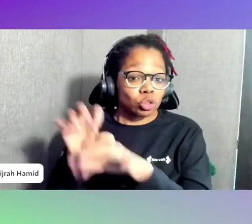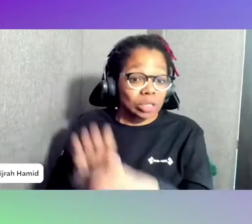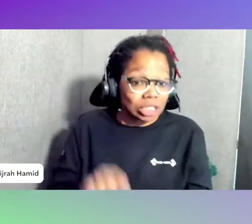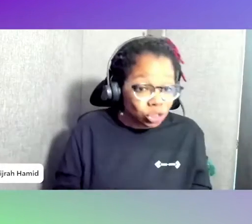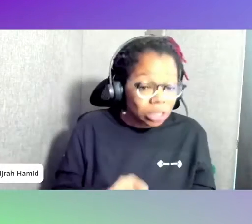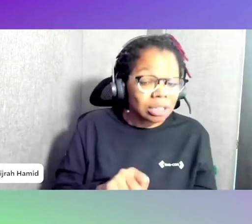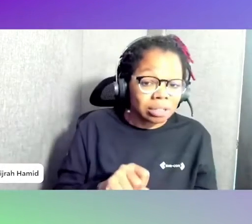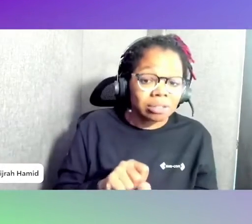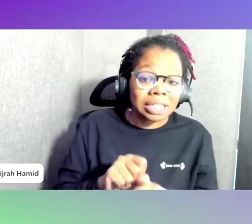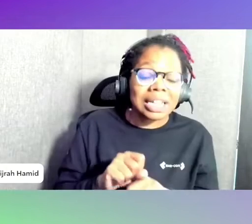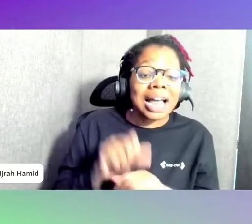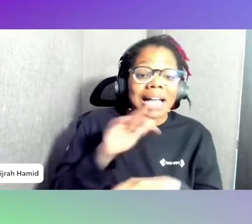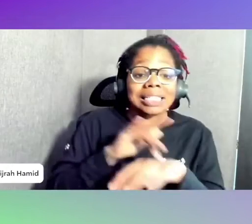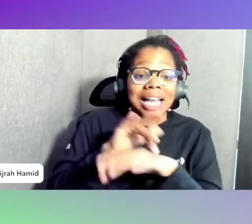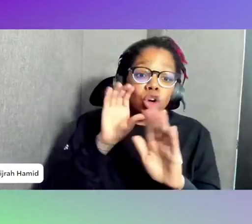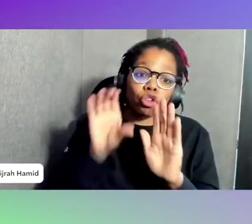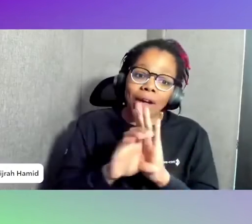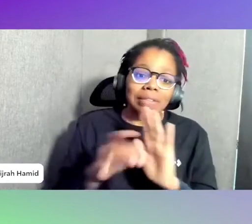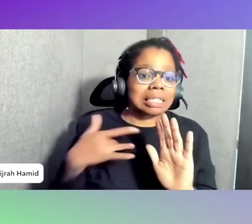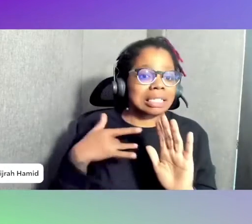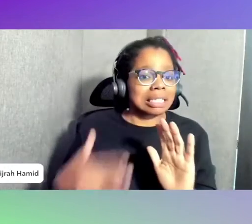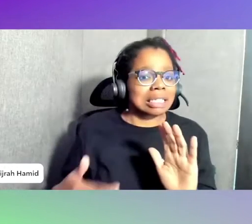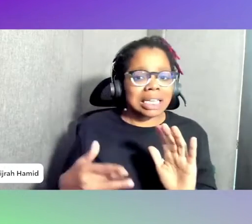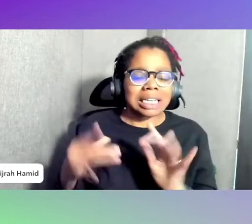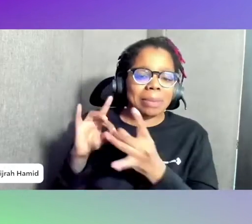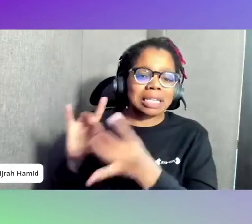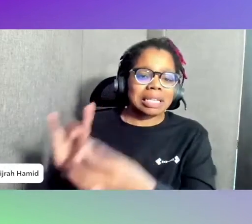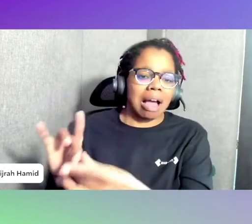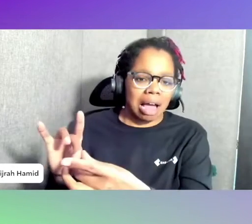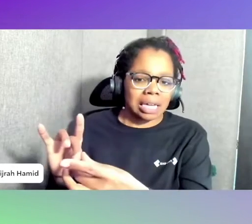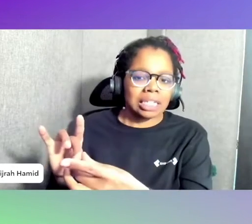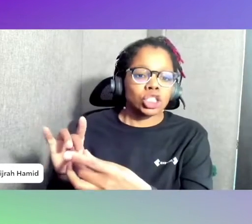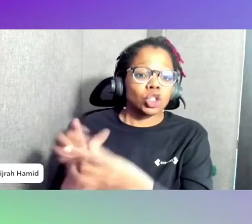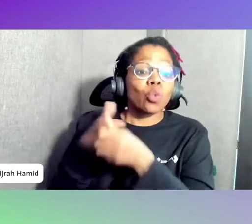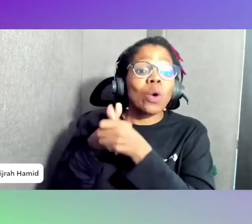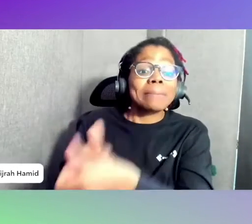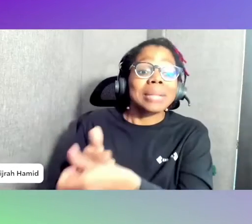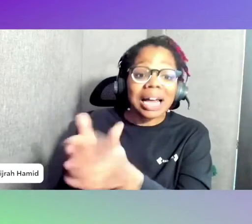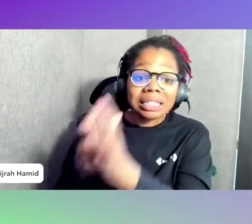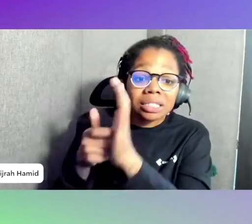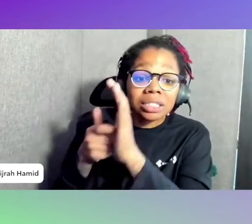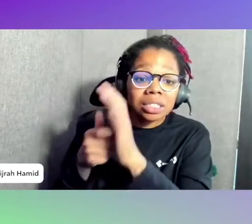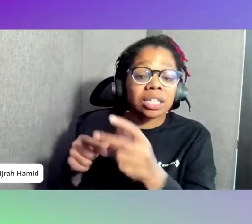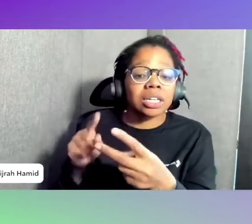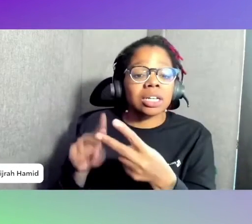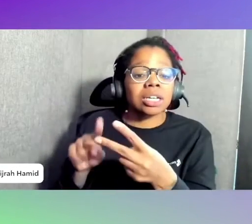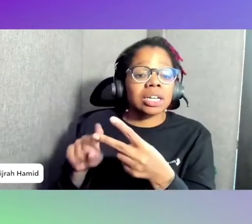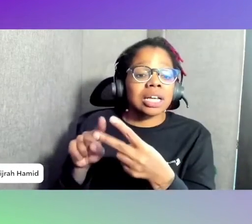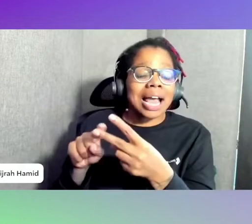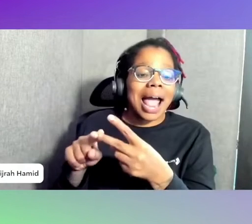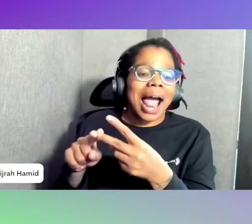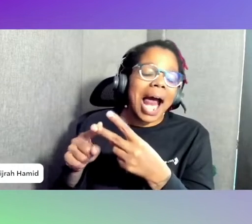and -- fill well supported and leave with individual projects that they want to do peer traditionally tactile